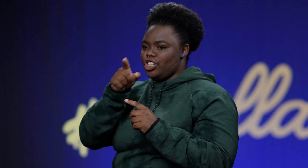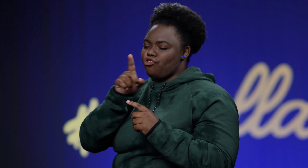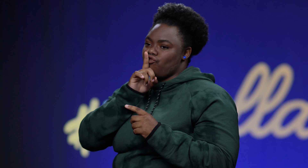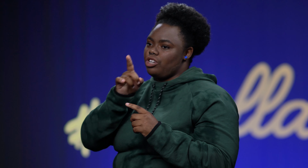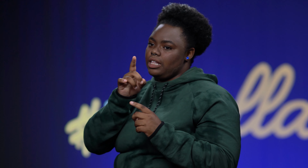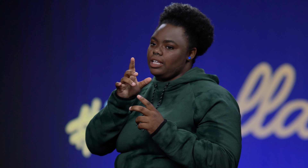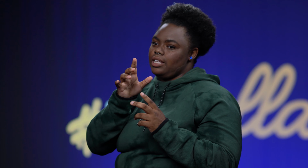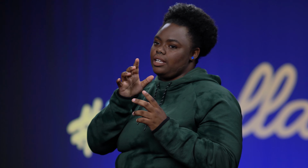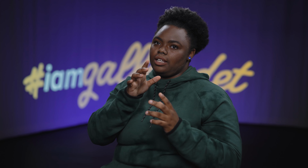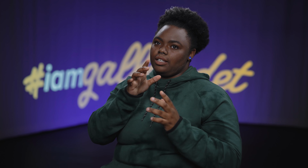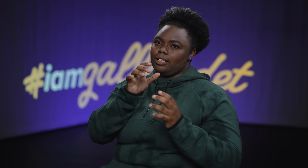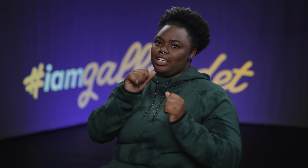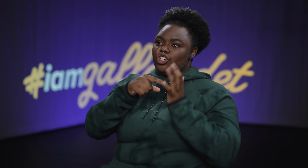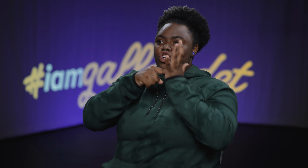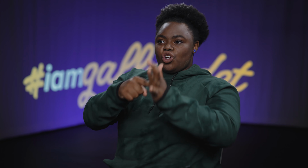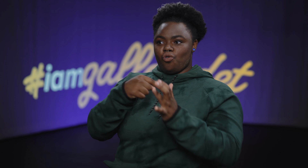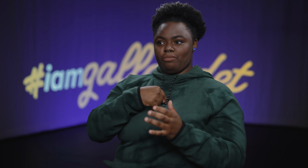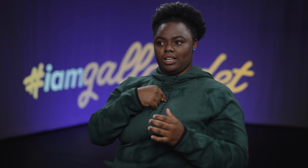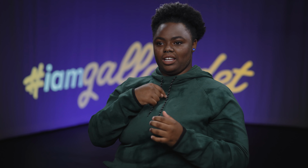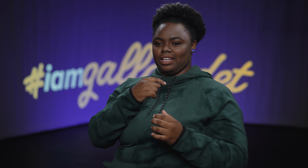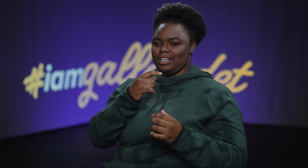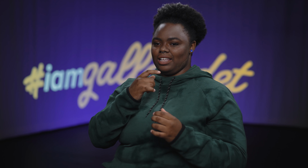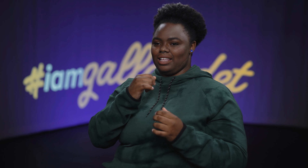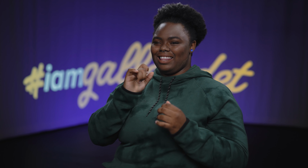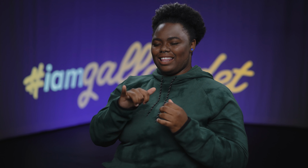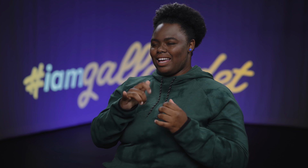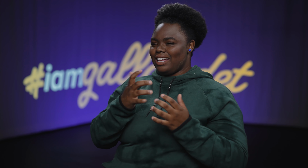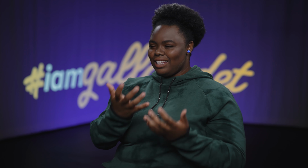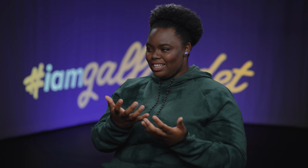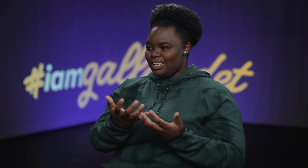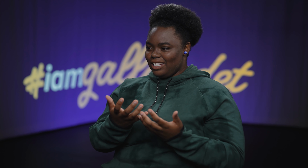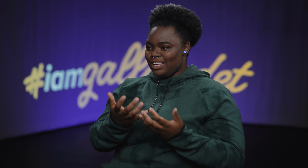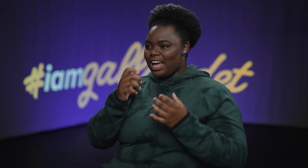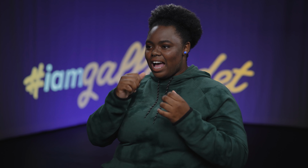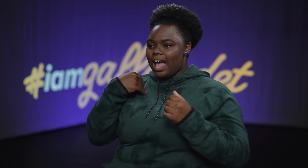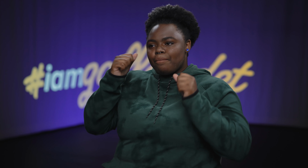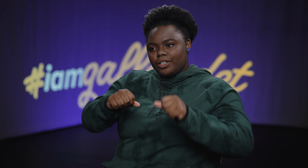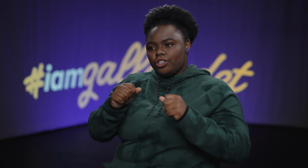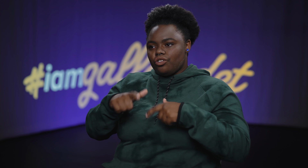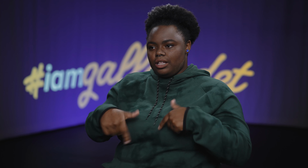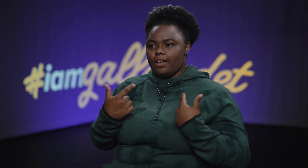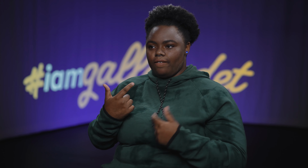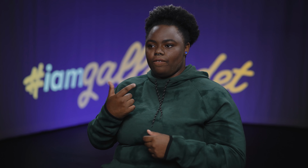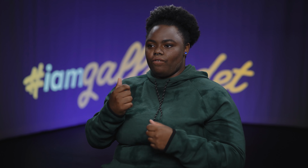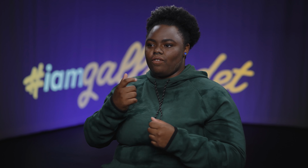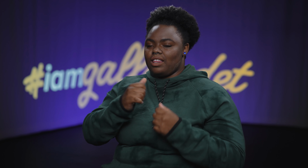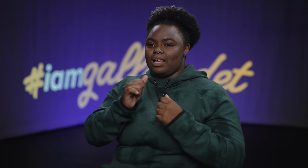She really has shown me that I have potential to live up to.